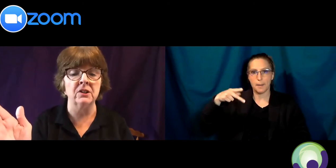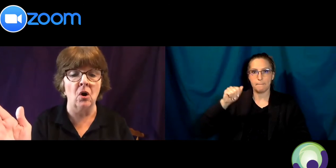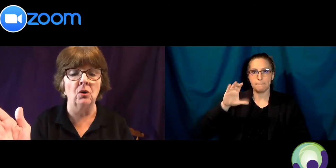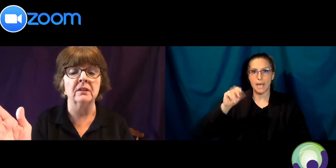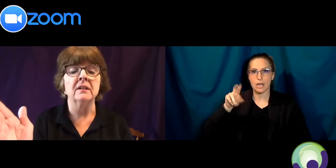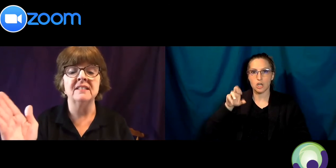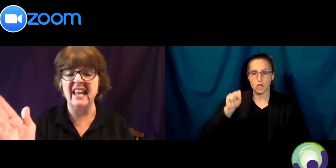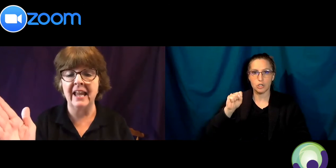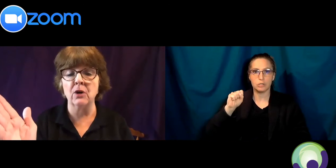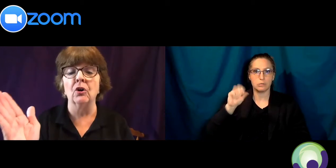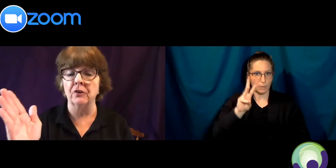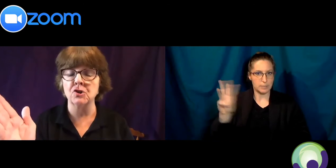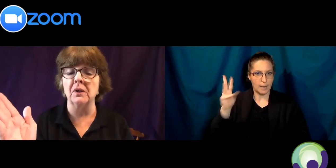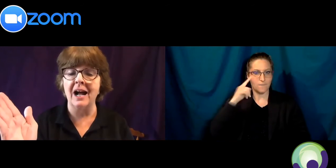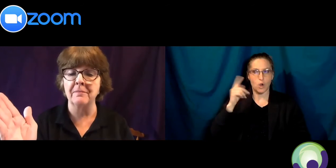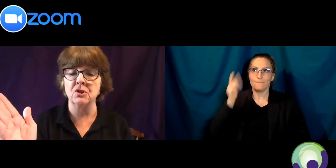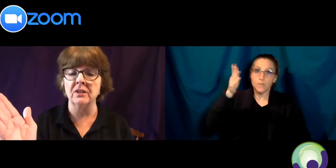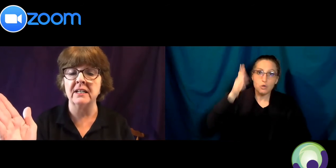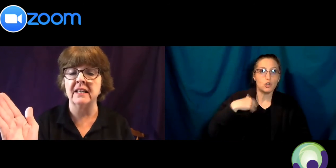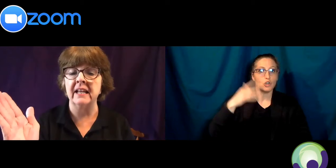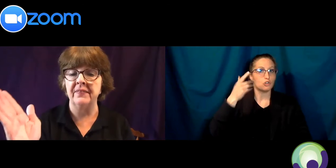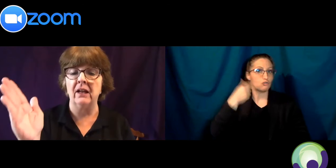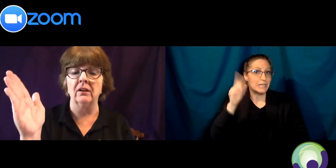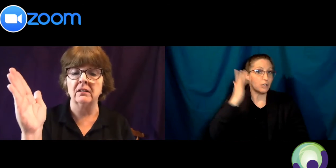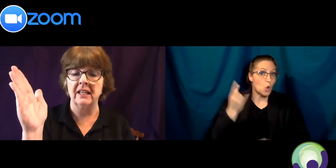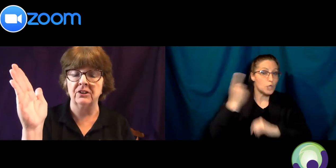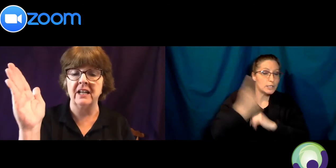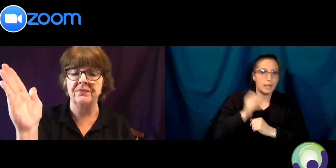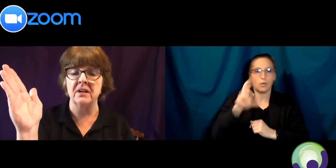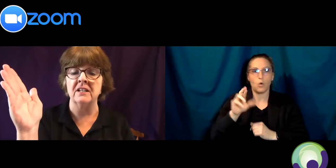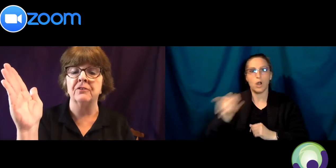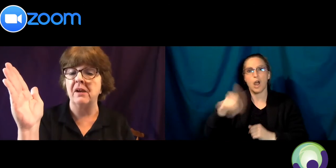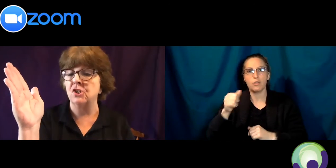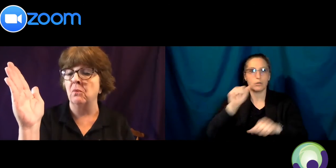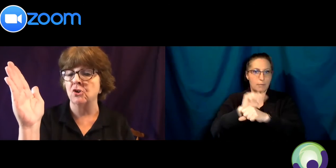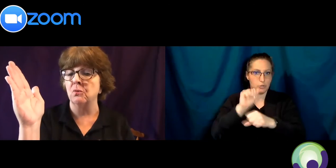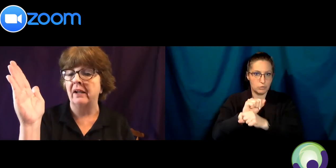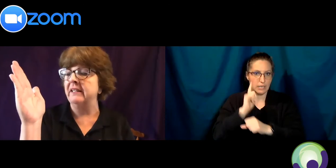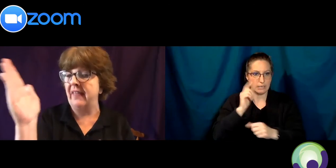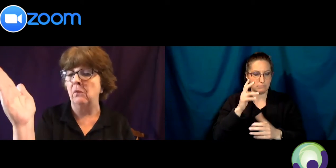Gold Day or virtual opportunities and they could get the information more directly that way?